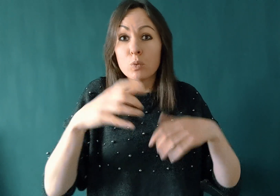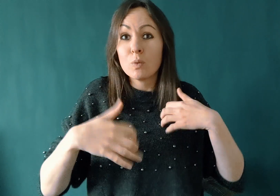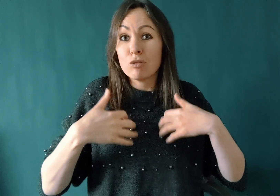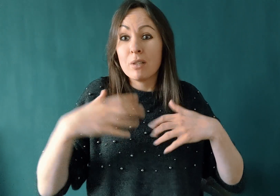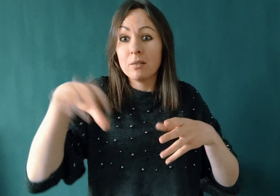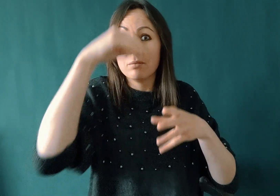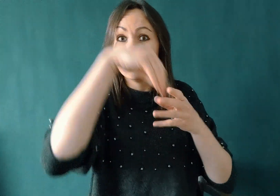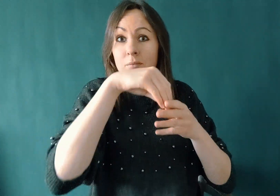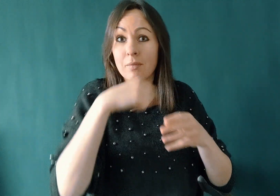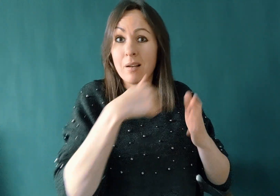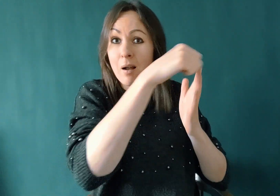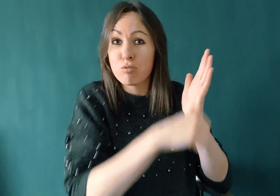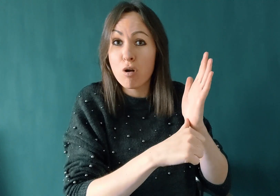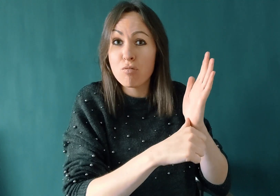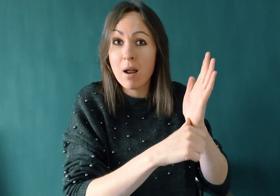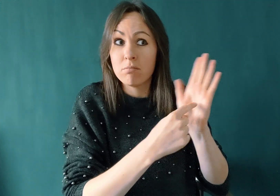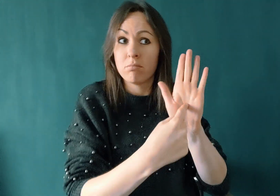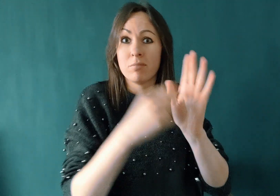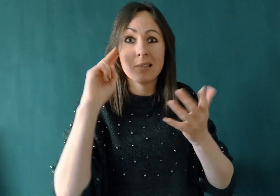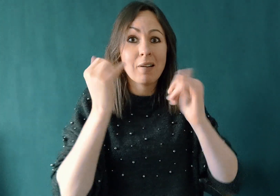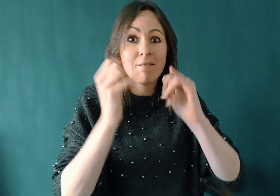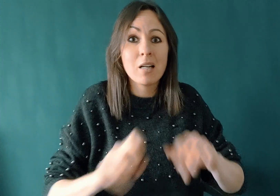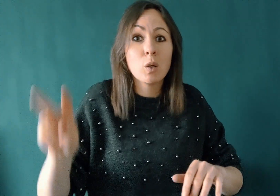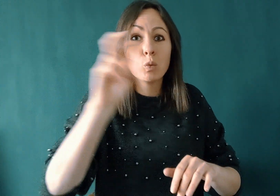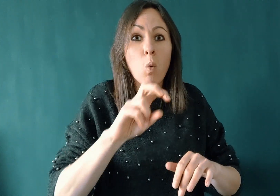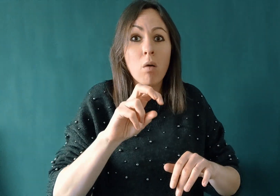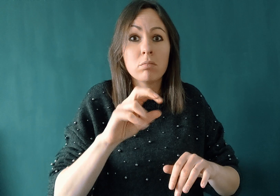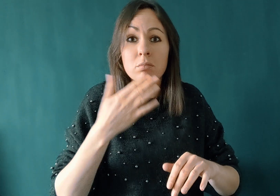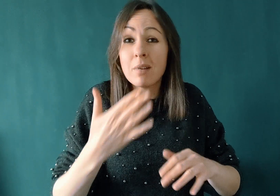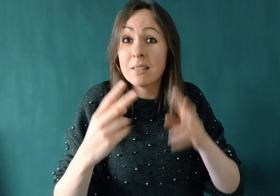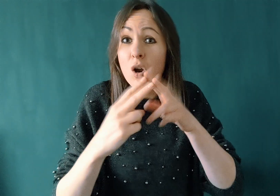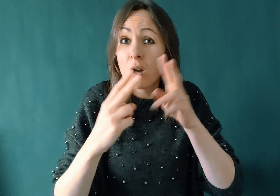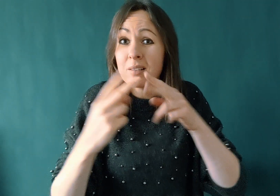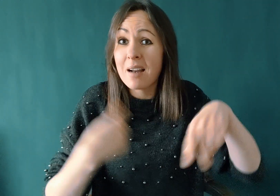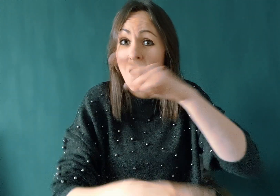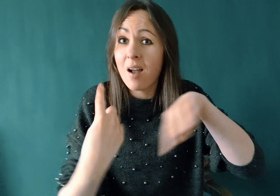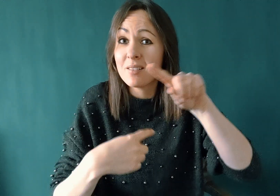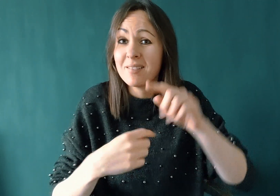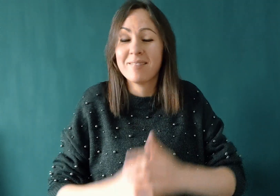And you're interested in being included in our programme as part of Deaffest on Tour, please contact us!